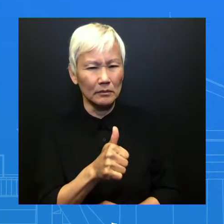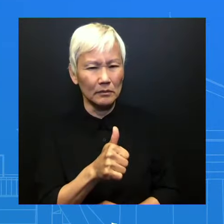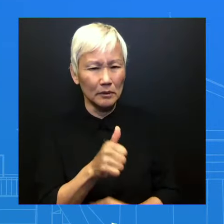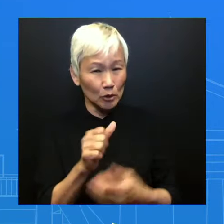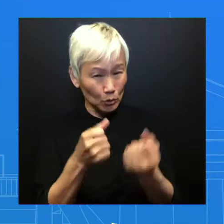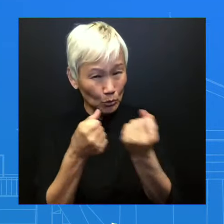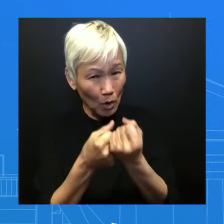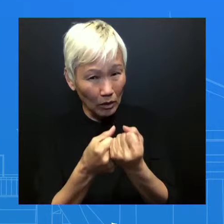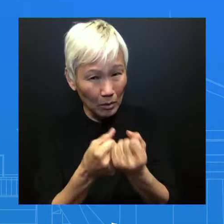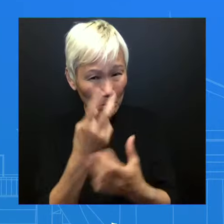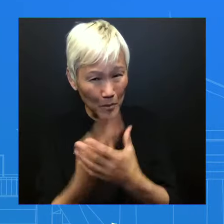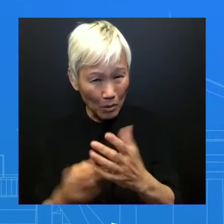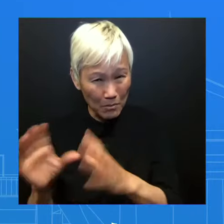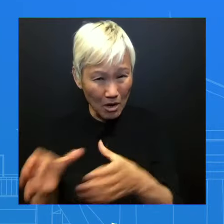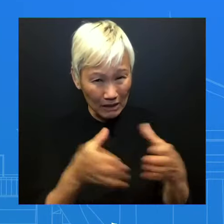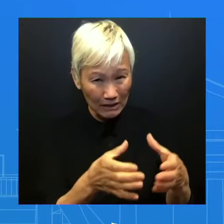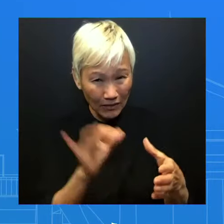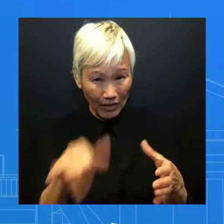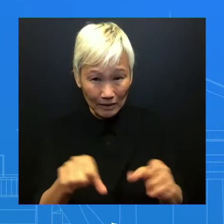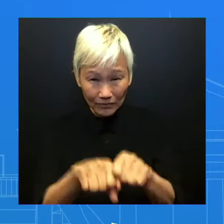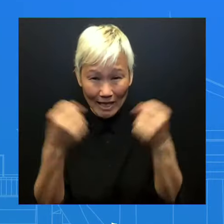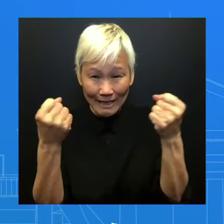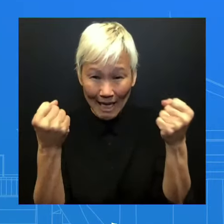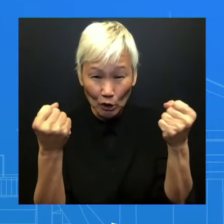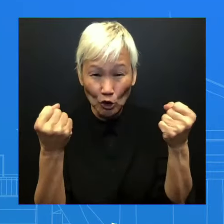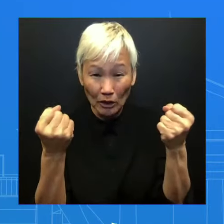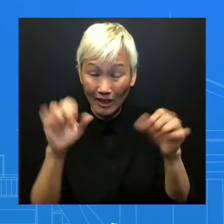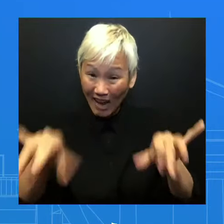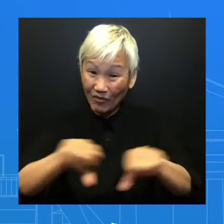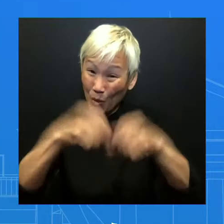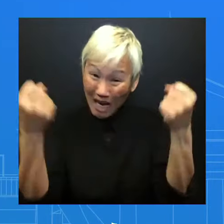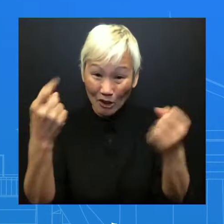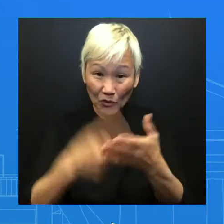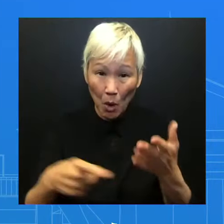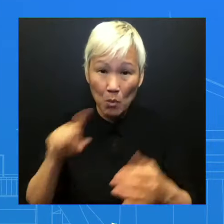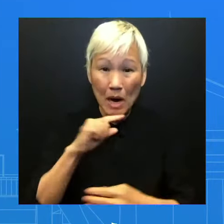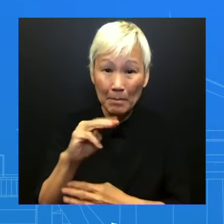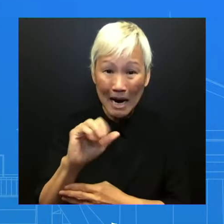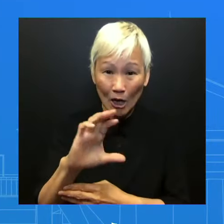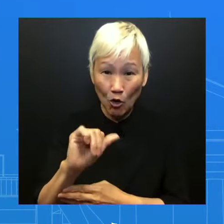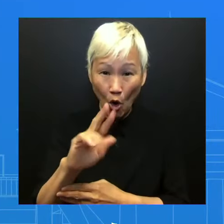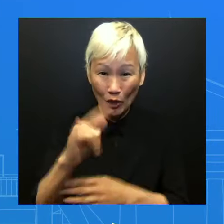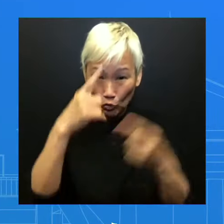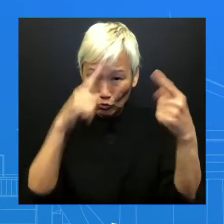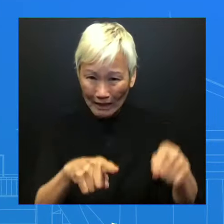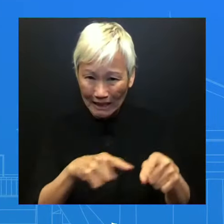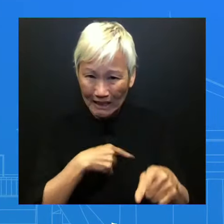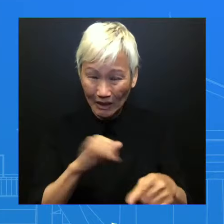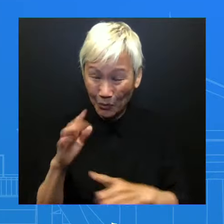and what the Speaker has said he's committed to. So, we're going to flag that for all of you. We're going to flag that for the American people.